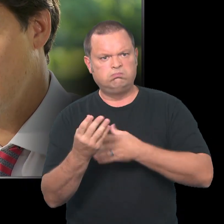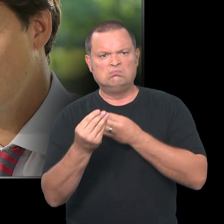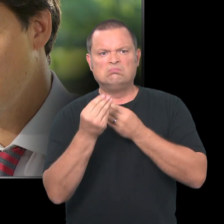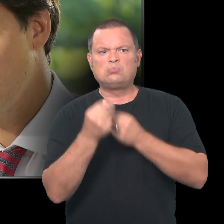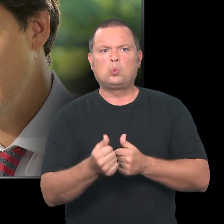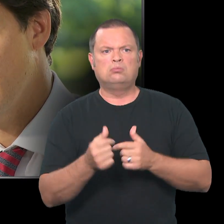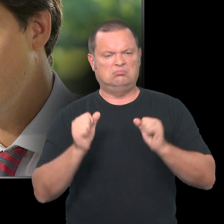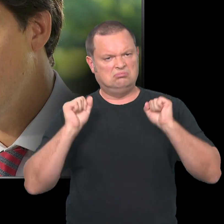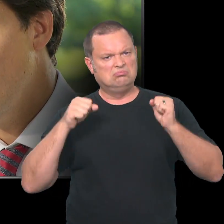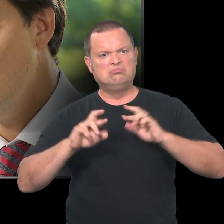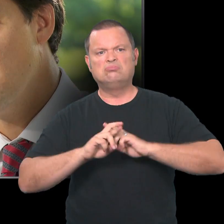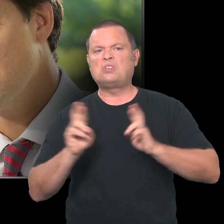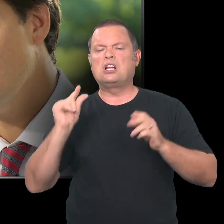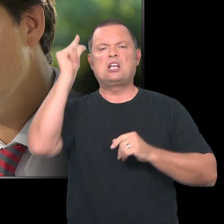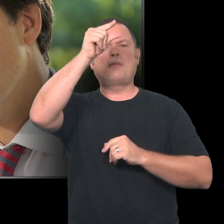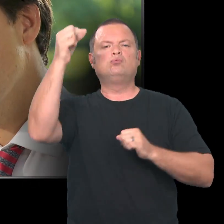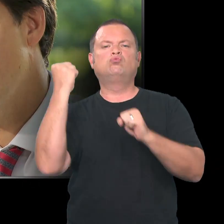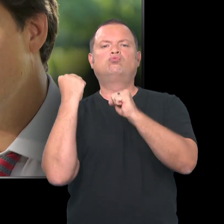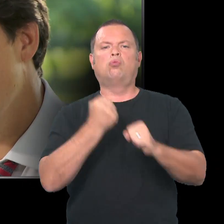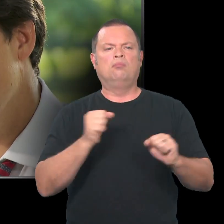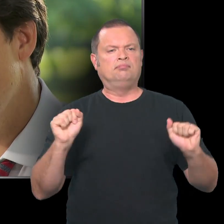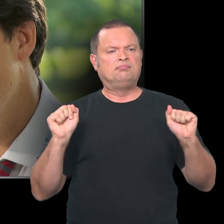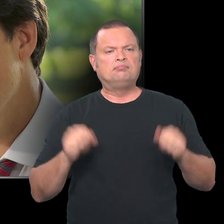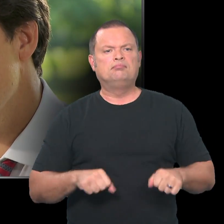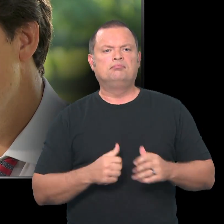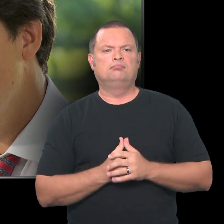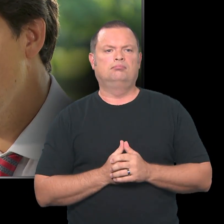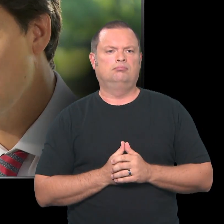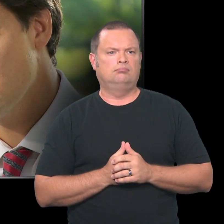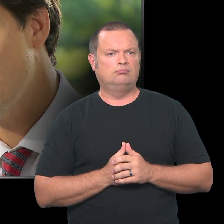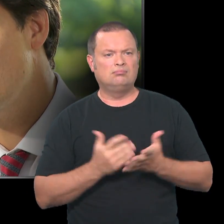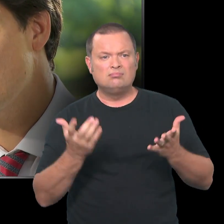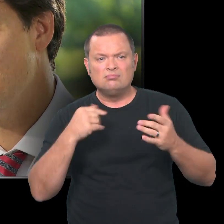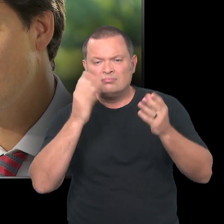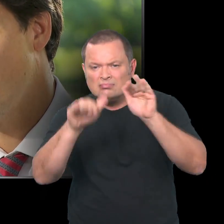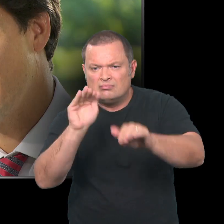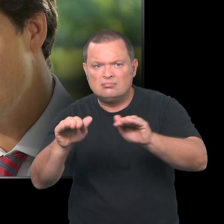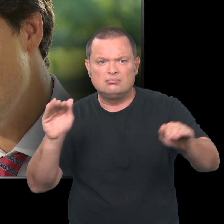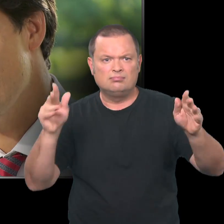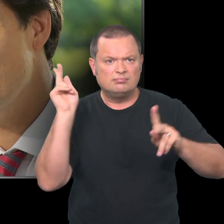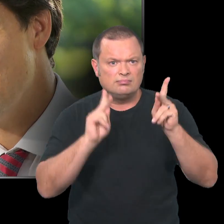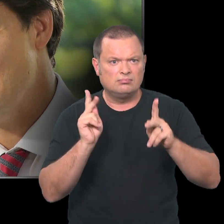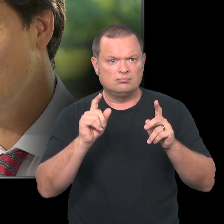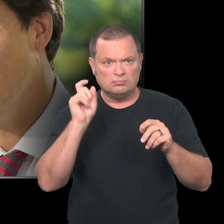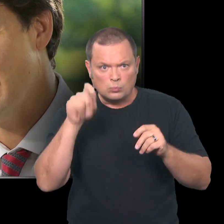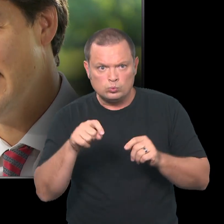and capable government right away on October 20th. But it is also about reminding Canadians